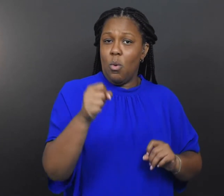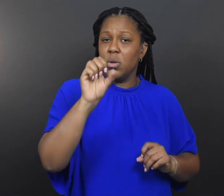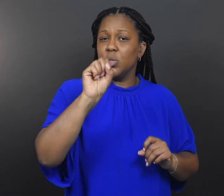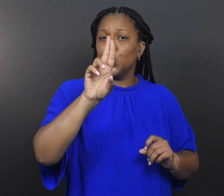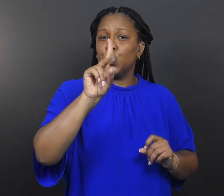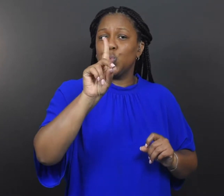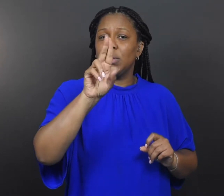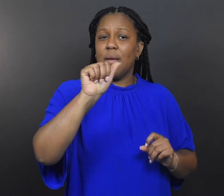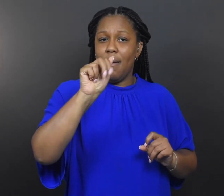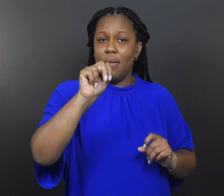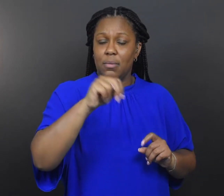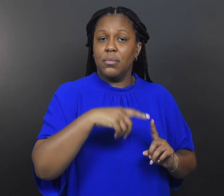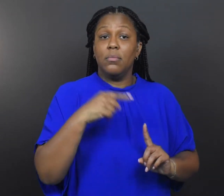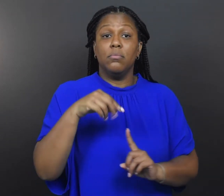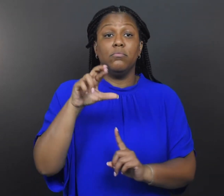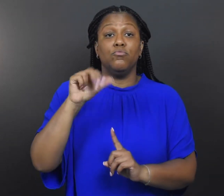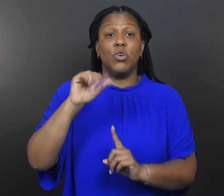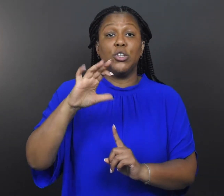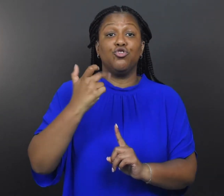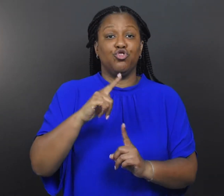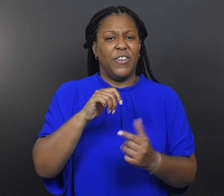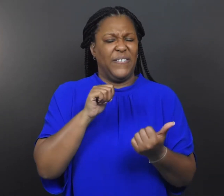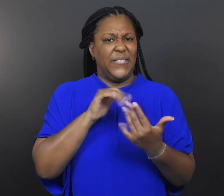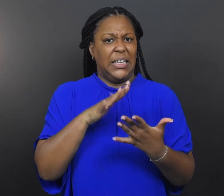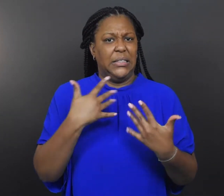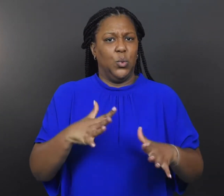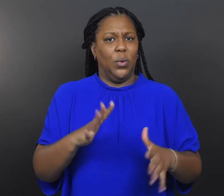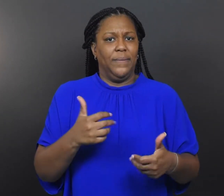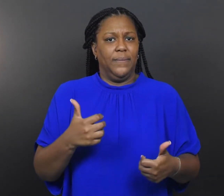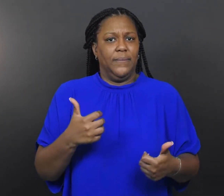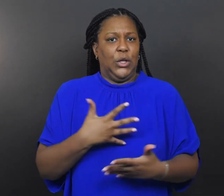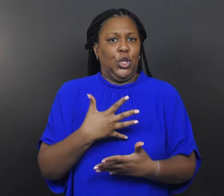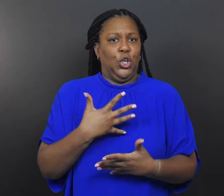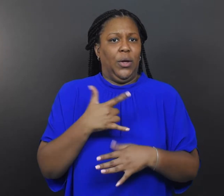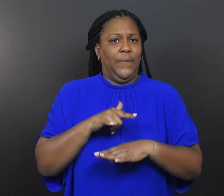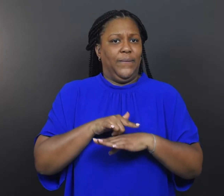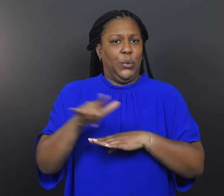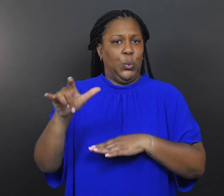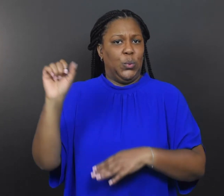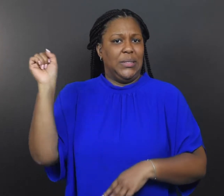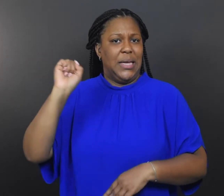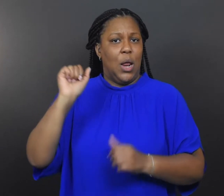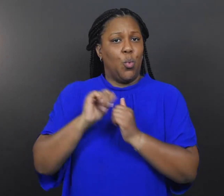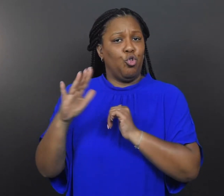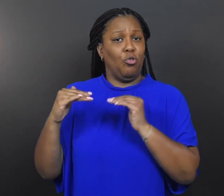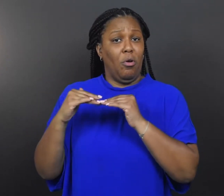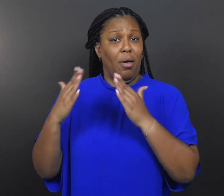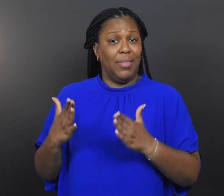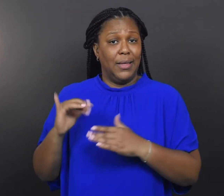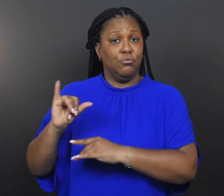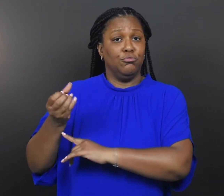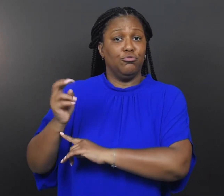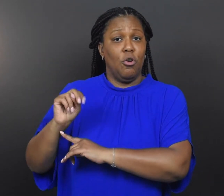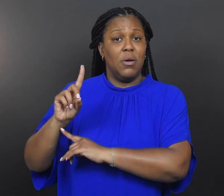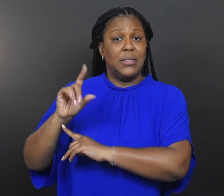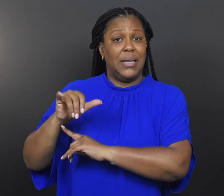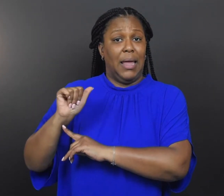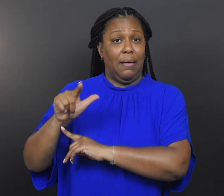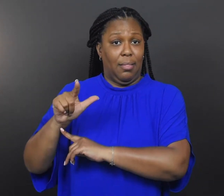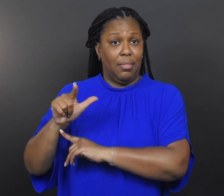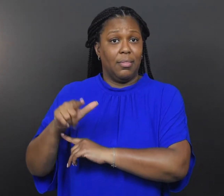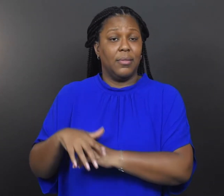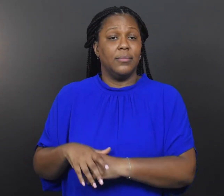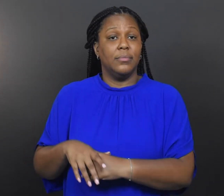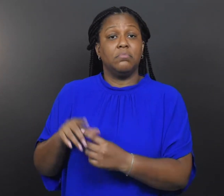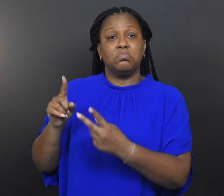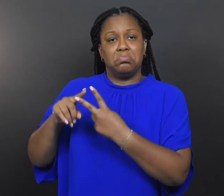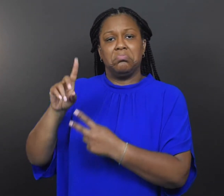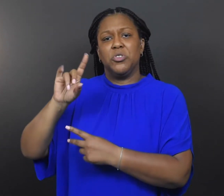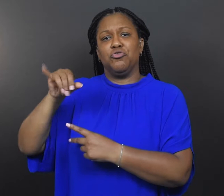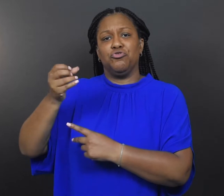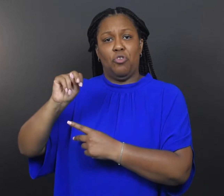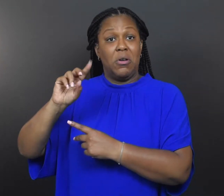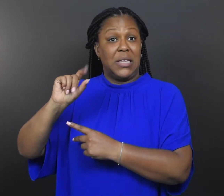faced her fears and flew to Seattle with her colleague Jon Dyal, a physician and public